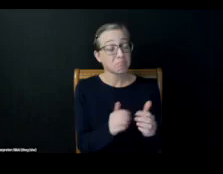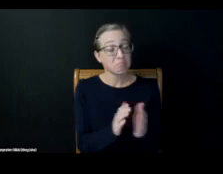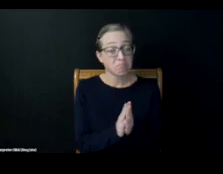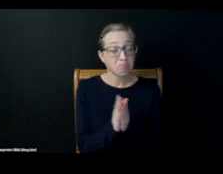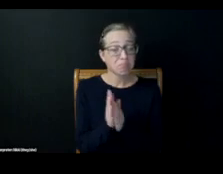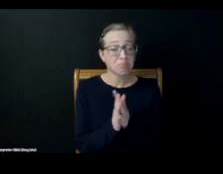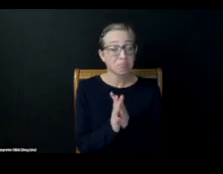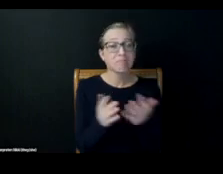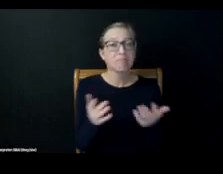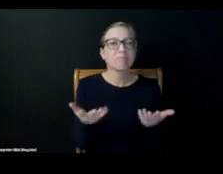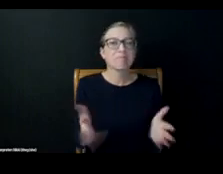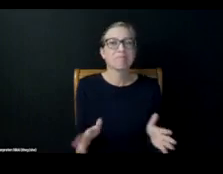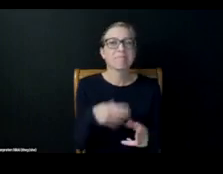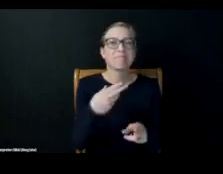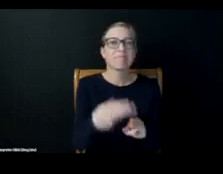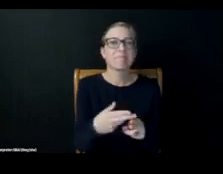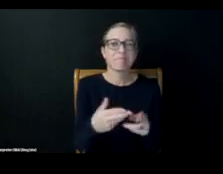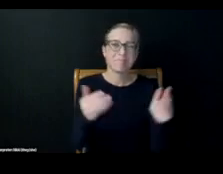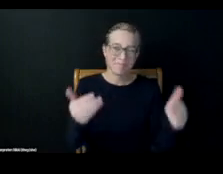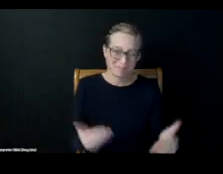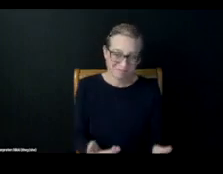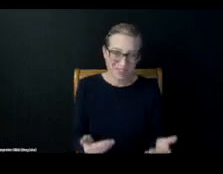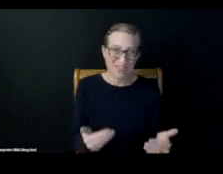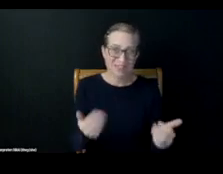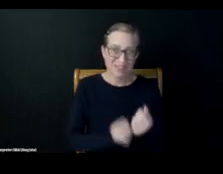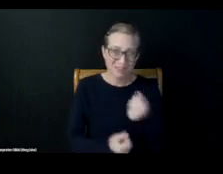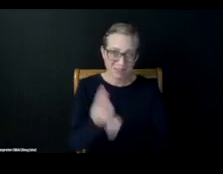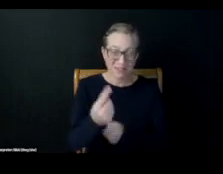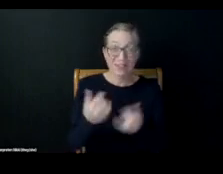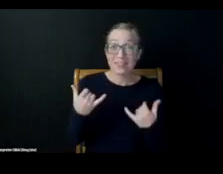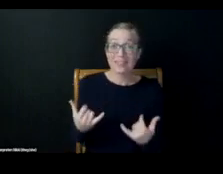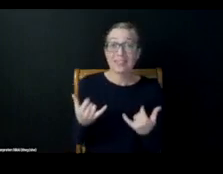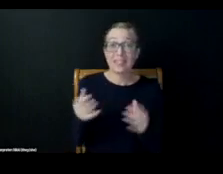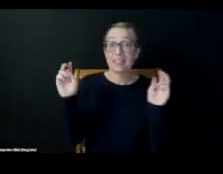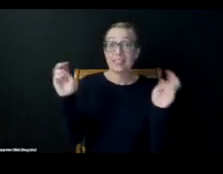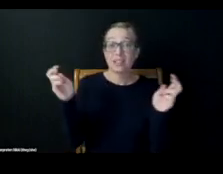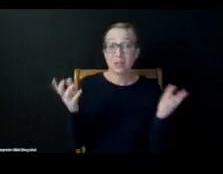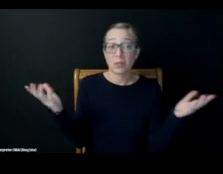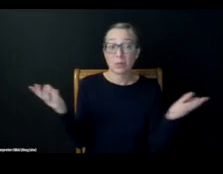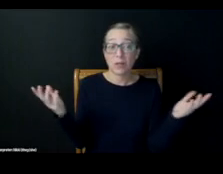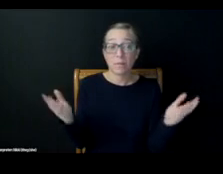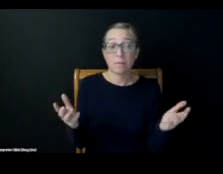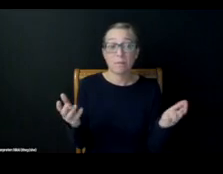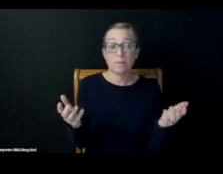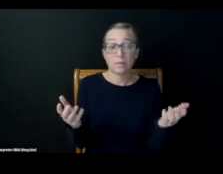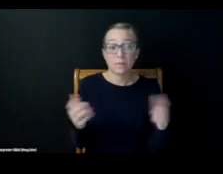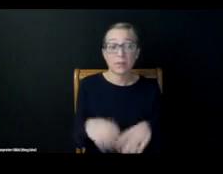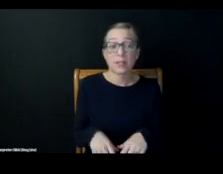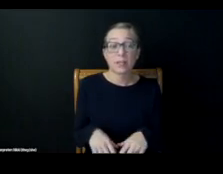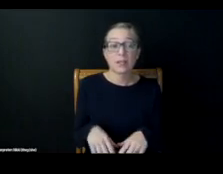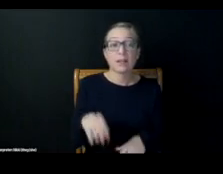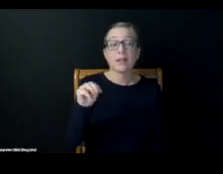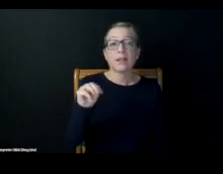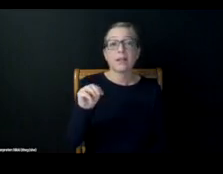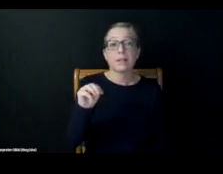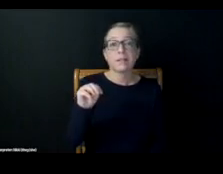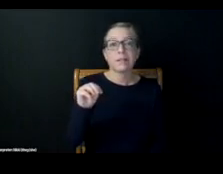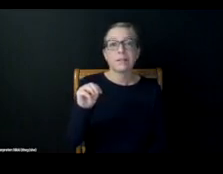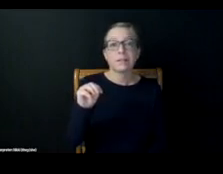Welcome everyone today's webinar, our topic is multiplying the challenge parenting as a disabled immigrant.